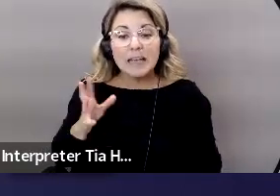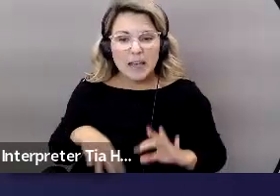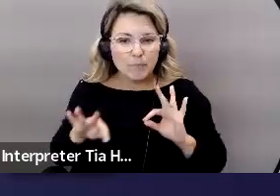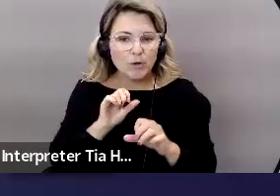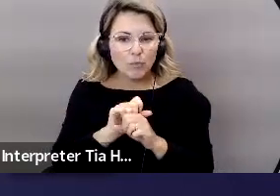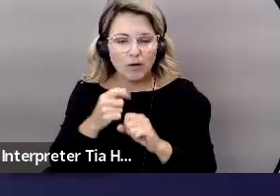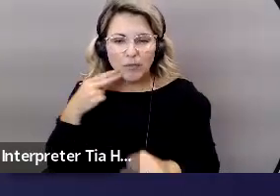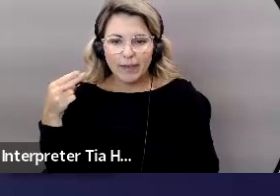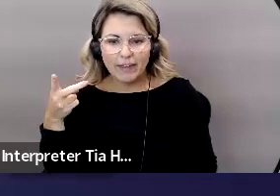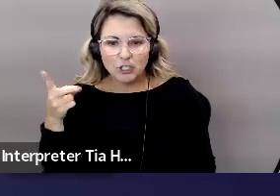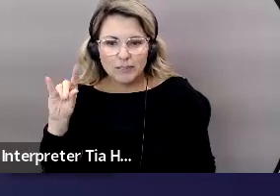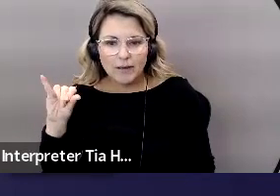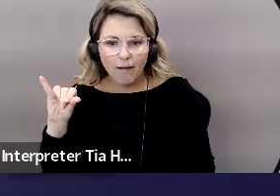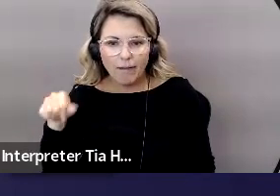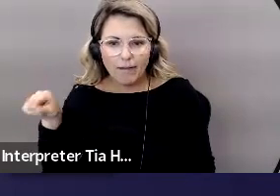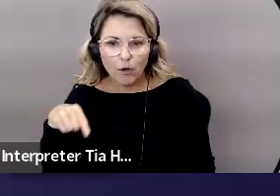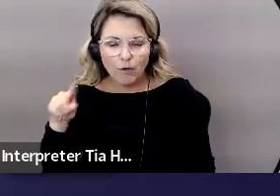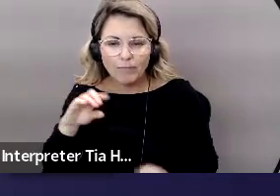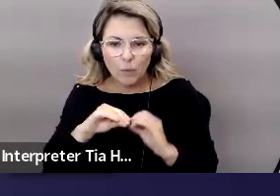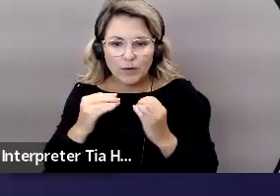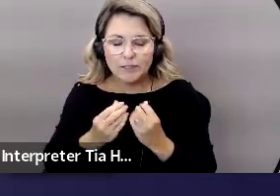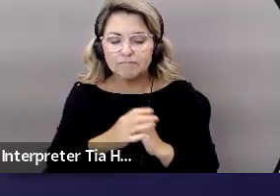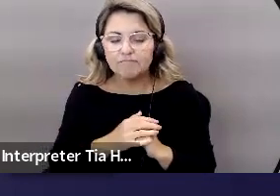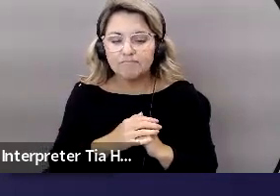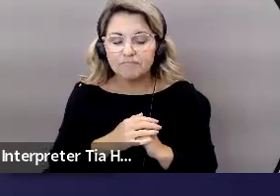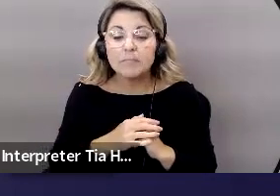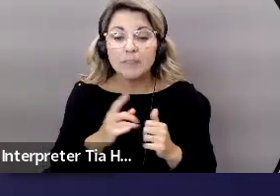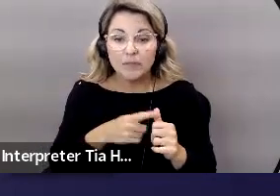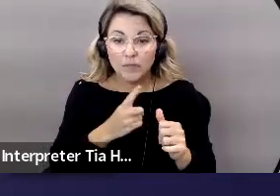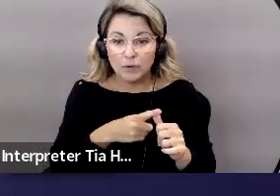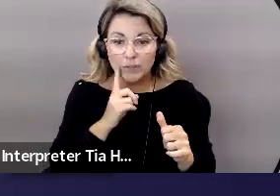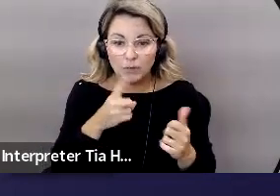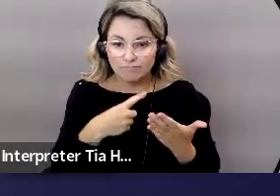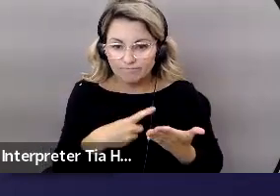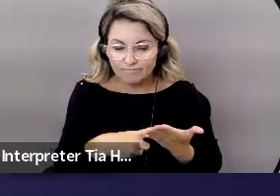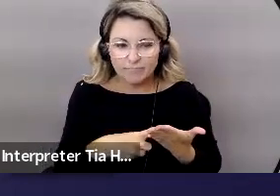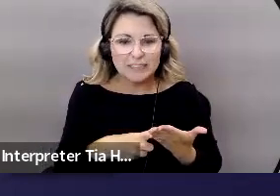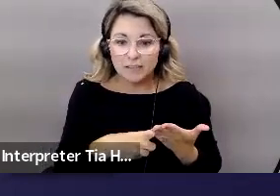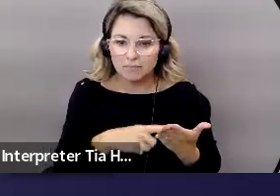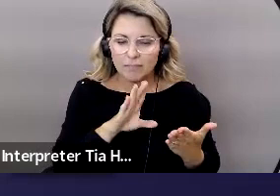Just going over some components here. The first thing is specifying the different required data